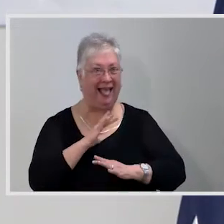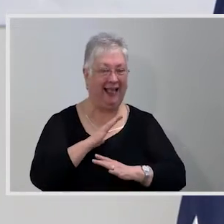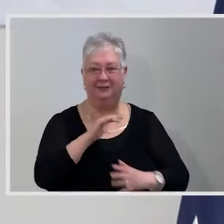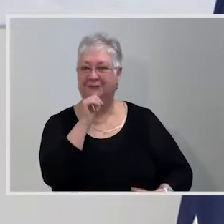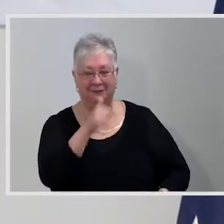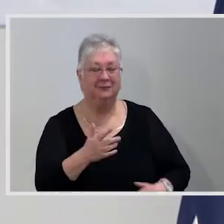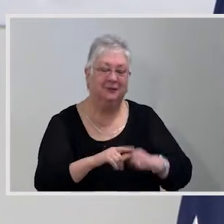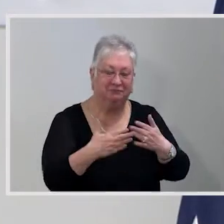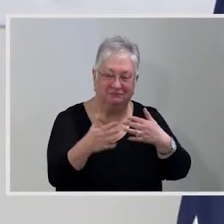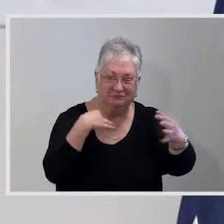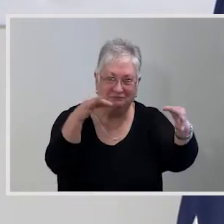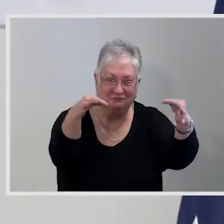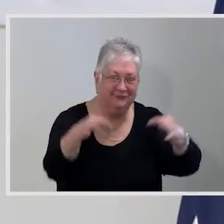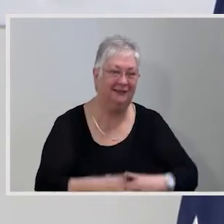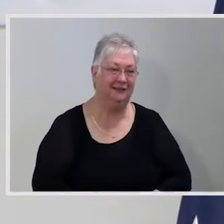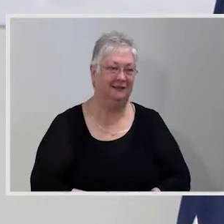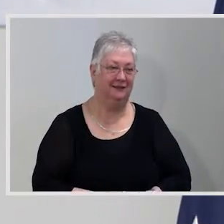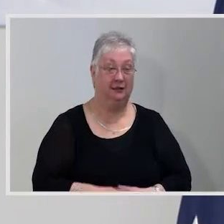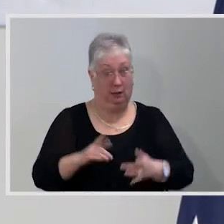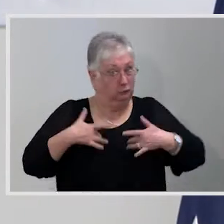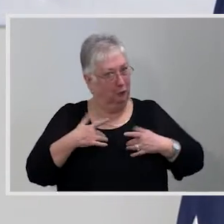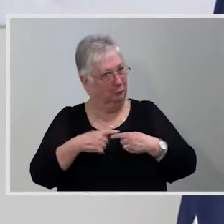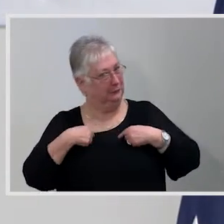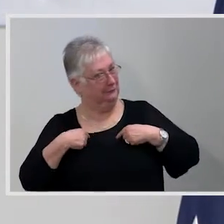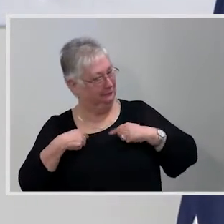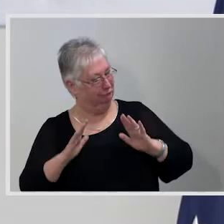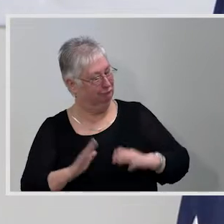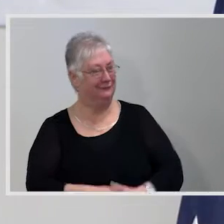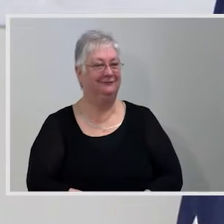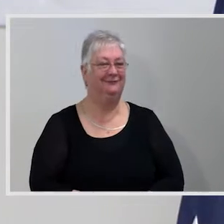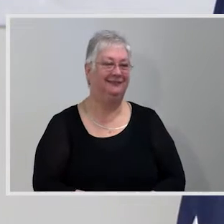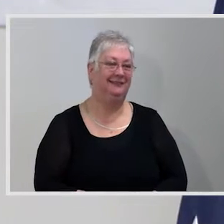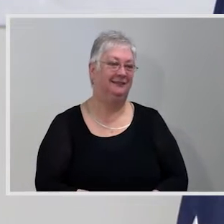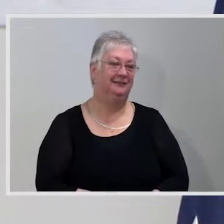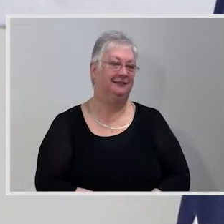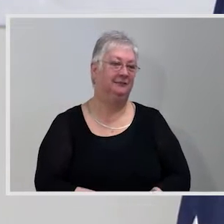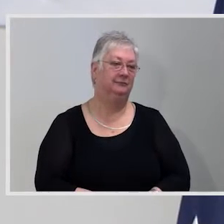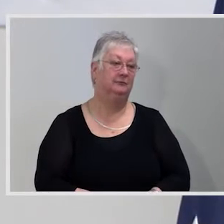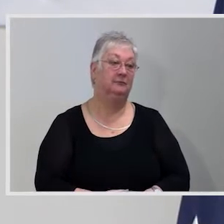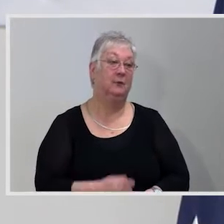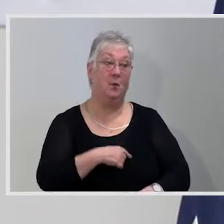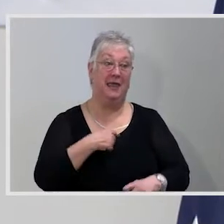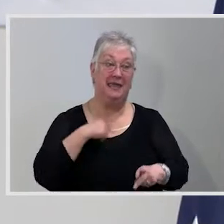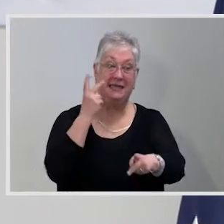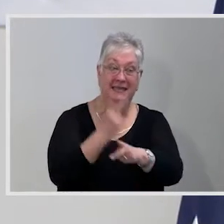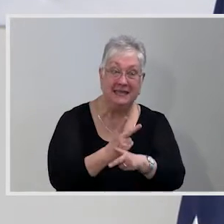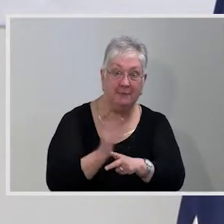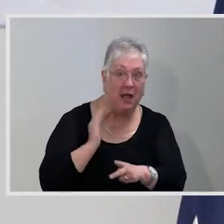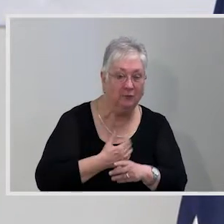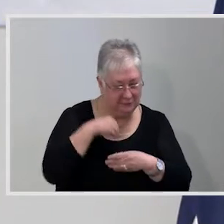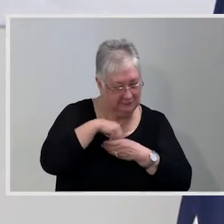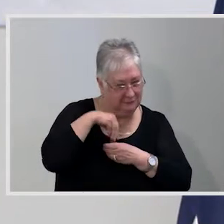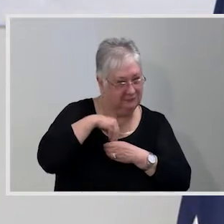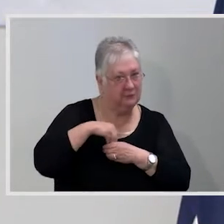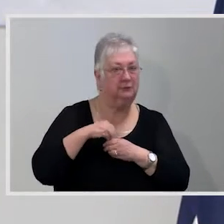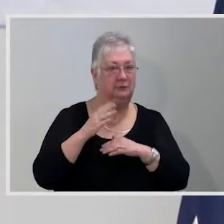BECAUSE THIS IS WHAT WE USE TO KEEP OUR INFRASTRUCTURE STRONG, OUR STREETS CLEAN AND OUR AGENCIES FUNCTIONING.